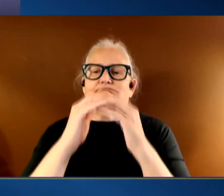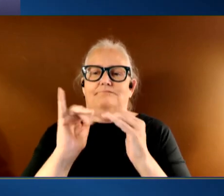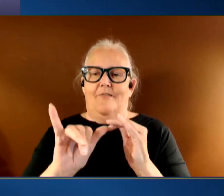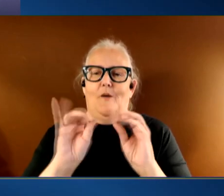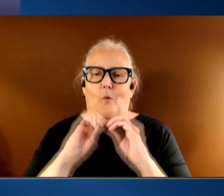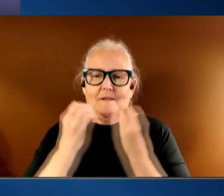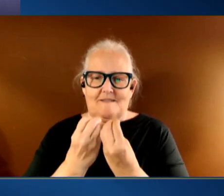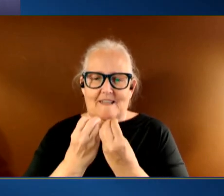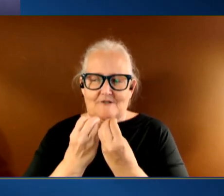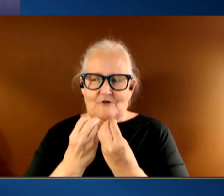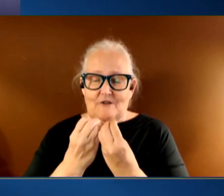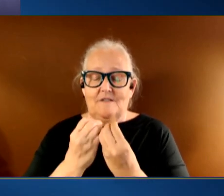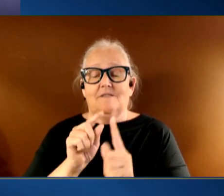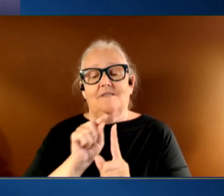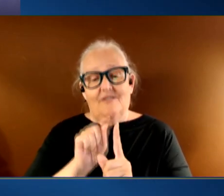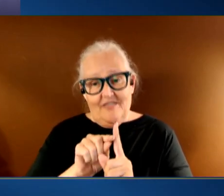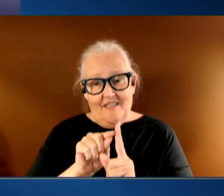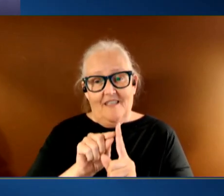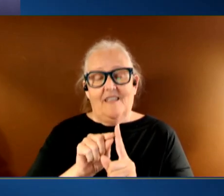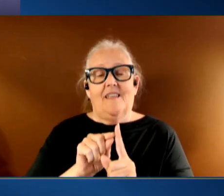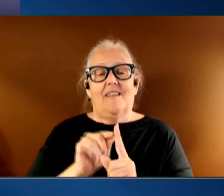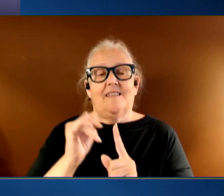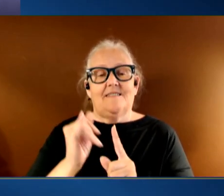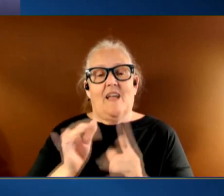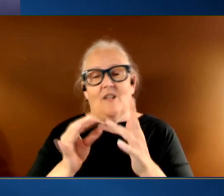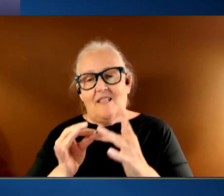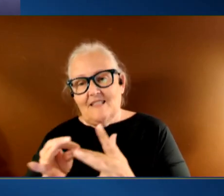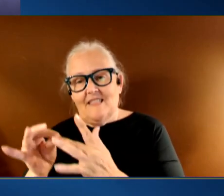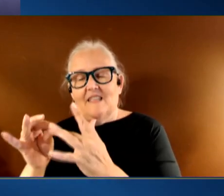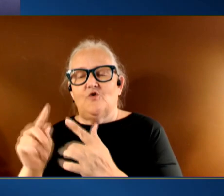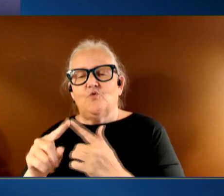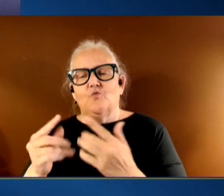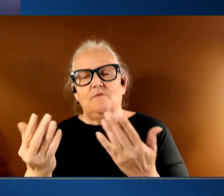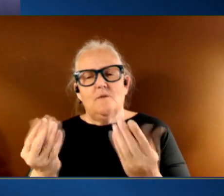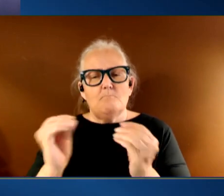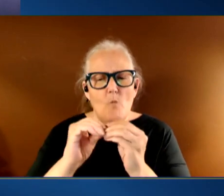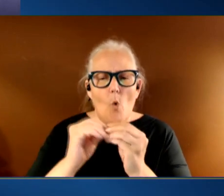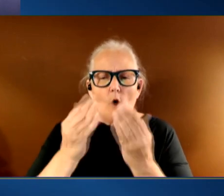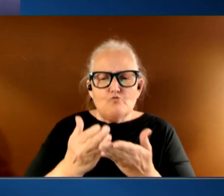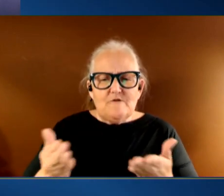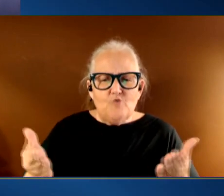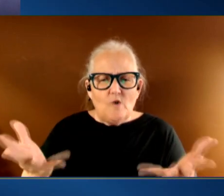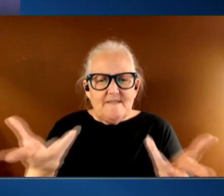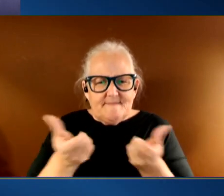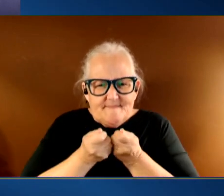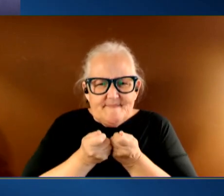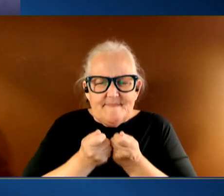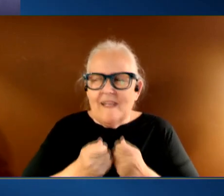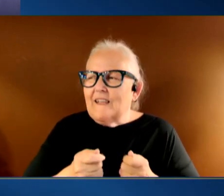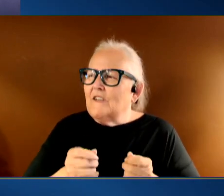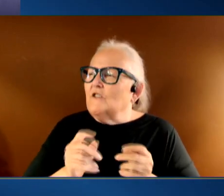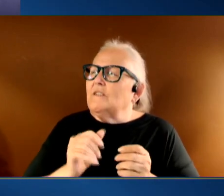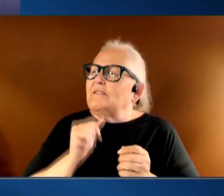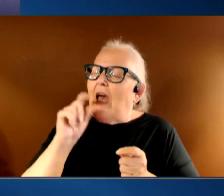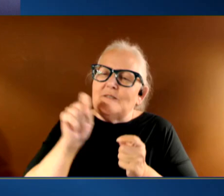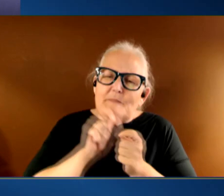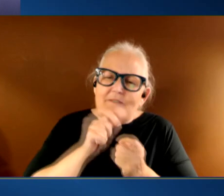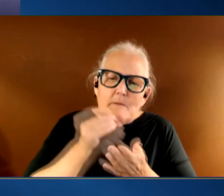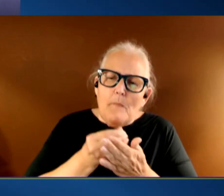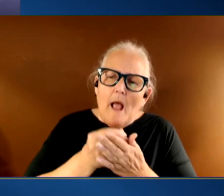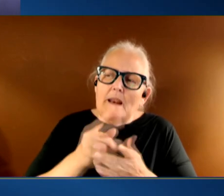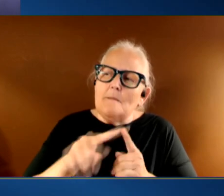to bringing resources together. You know, we don't have money per se, but just ideas. And